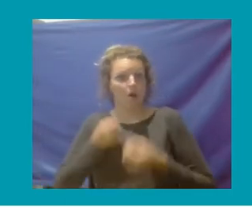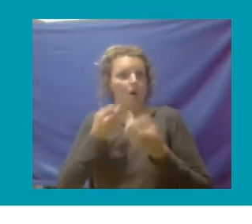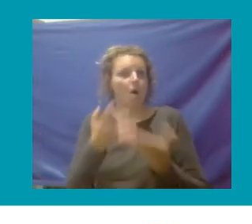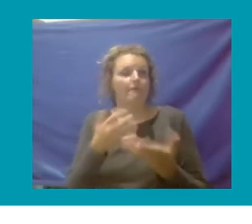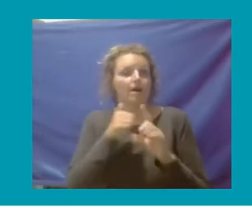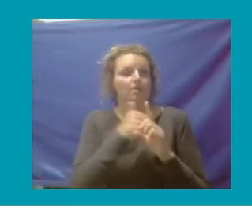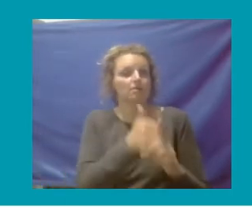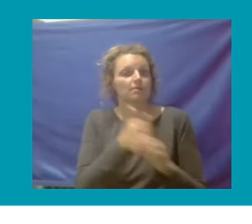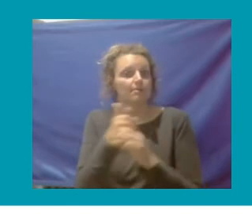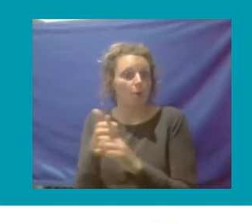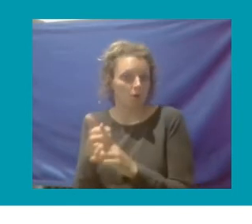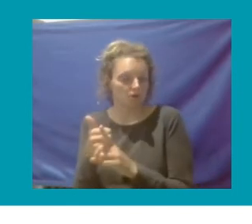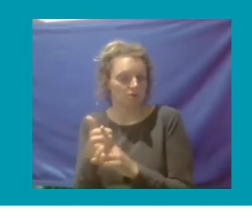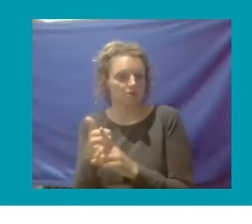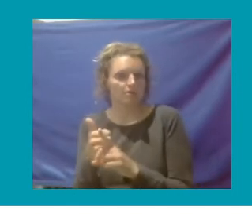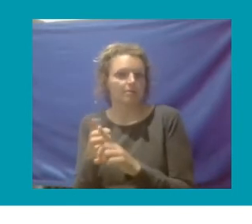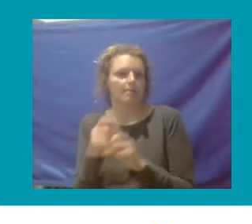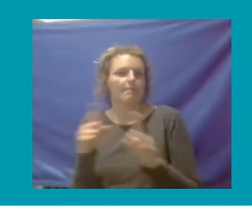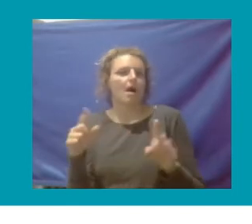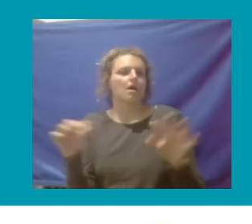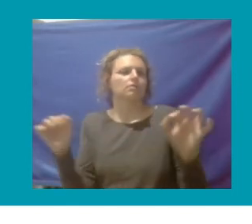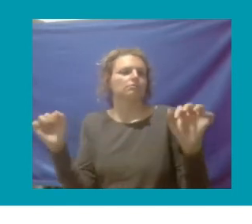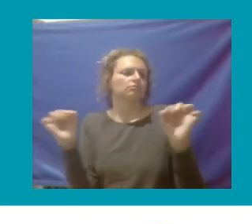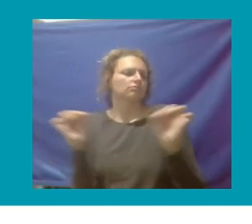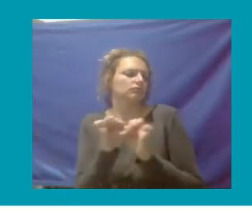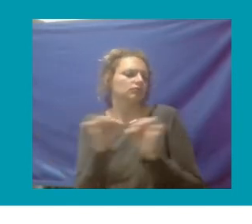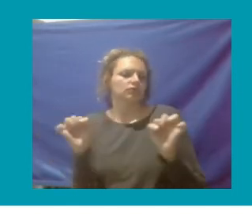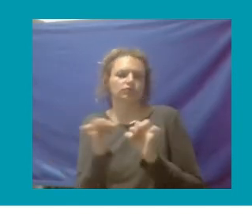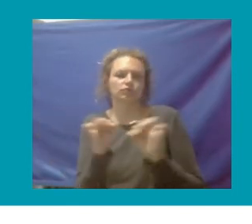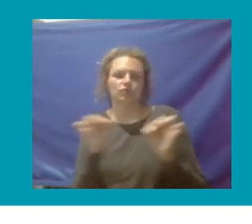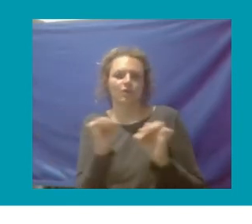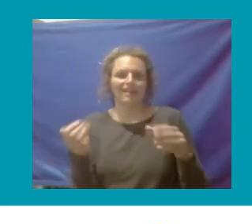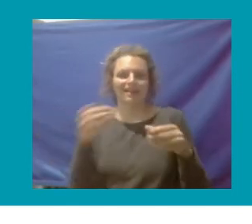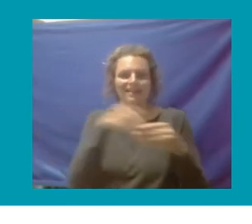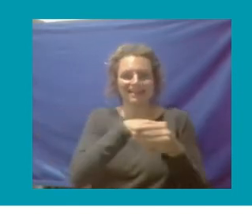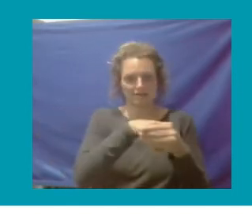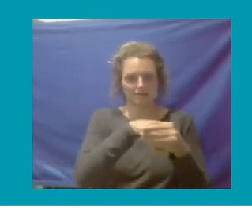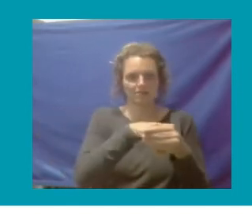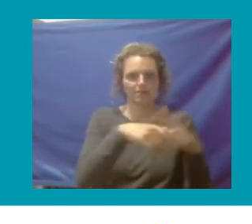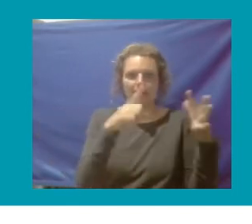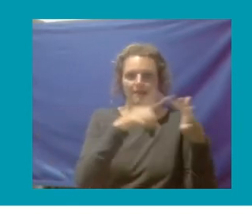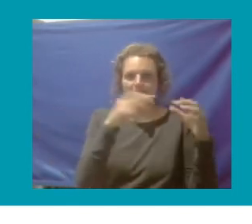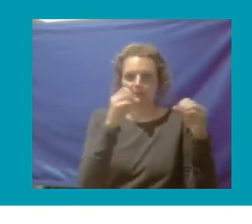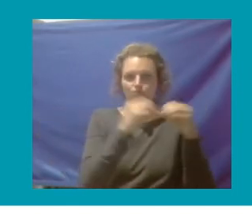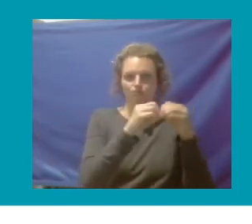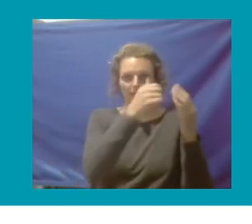part of the Evenbreak ecosystem, how can they become part of